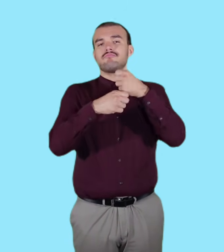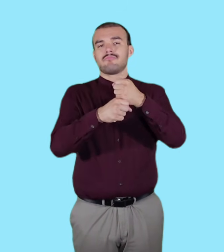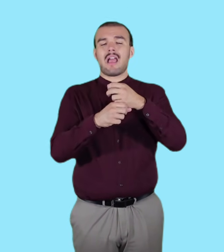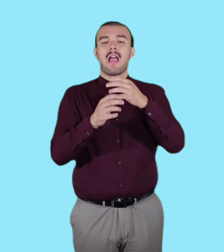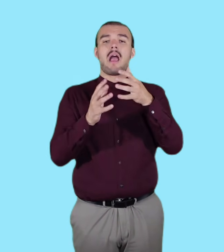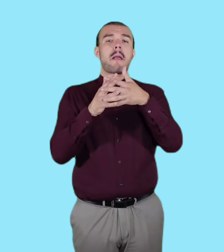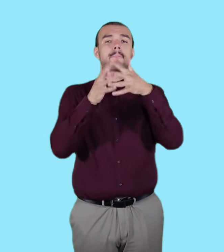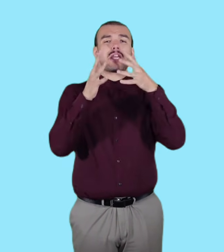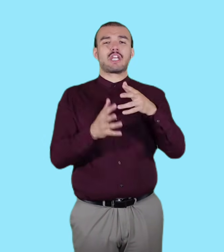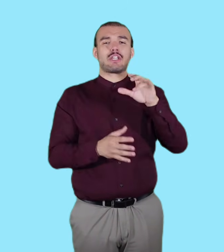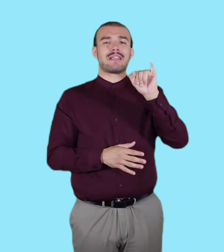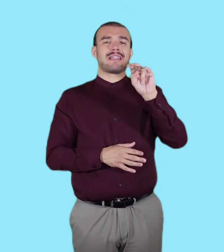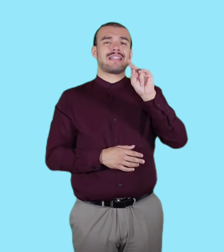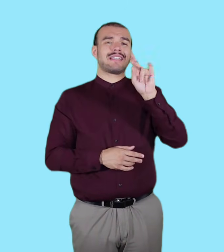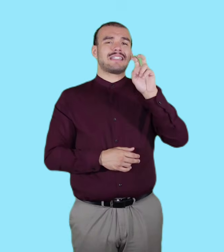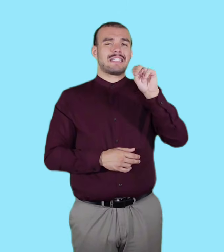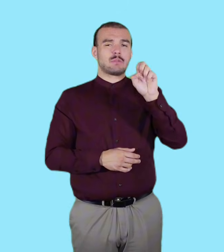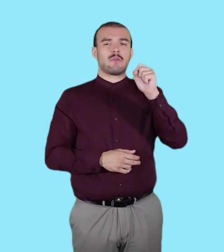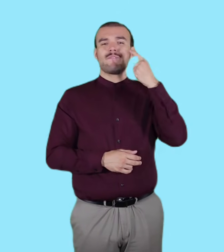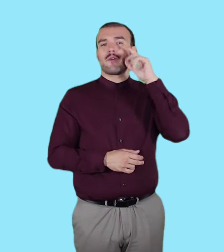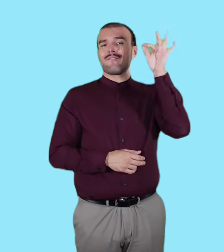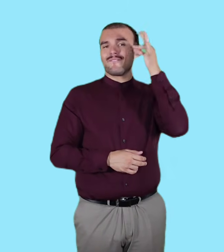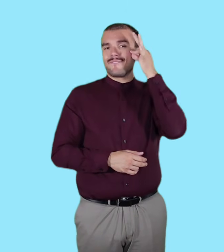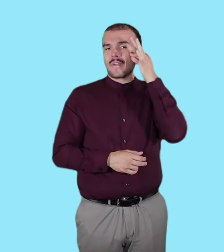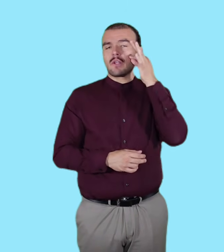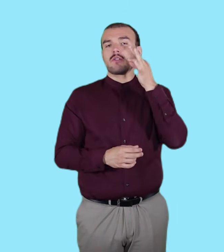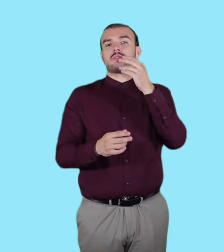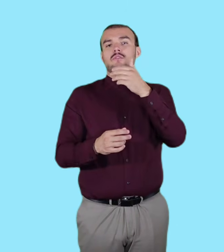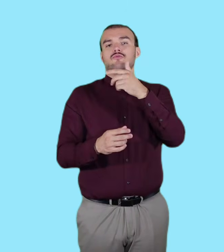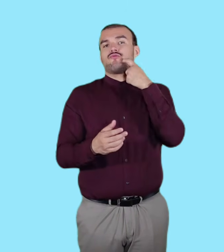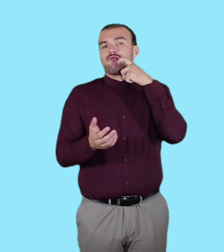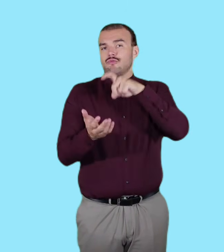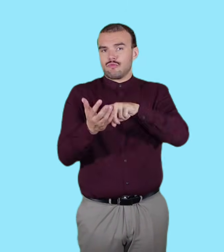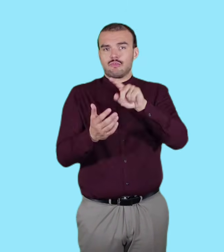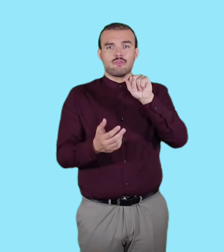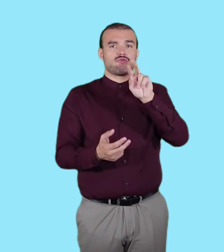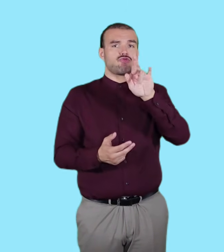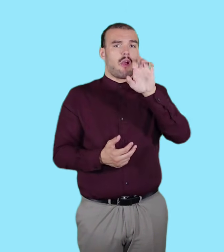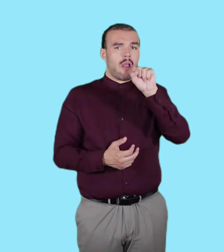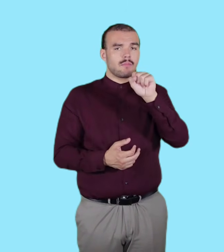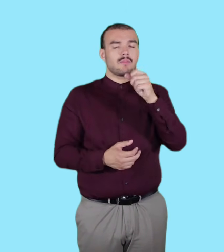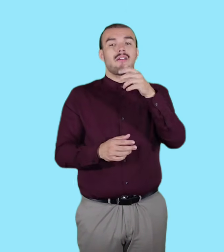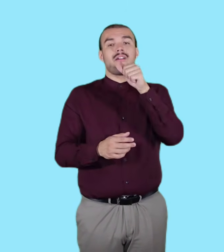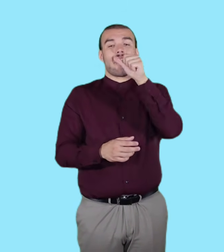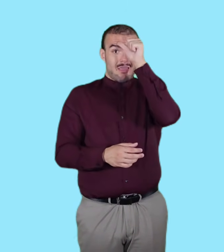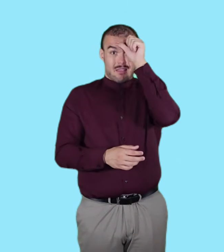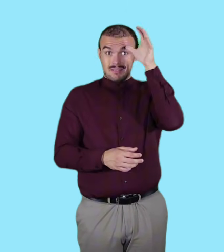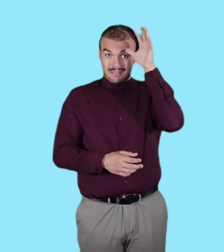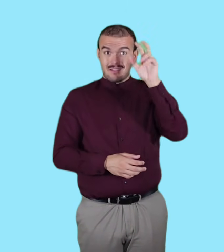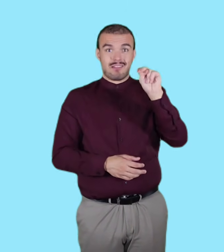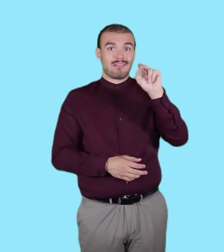including members of federally recognized tribes, Alaska Natives, or anyone who receives healthcare